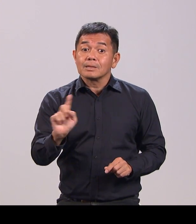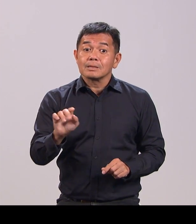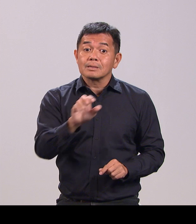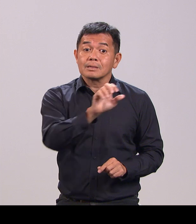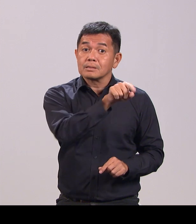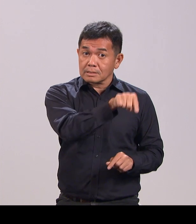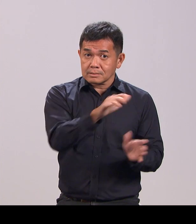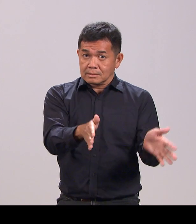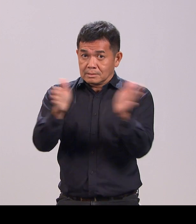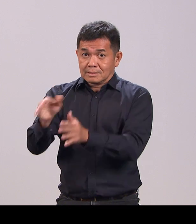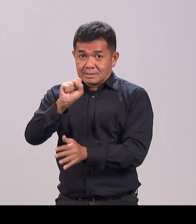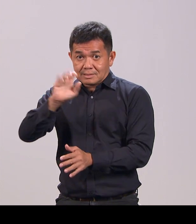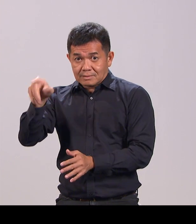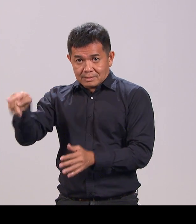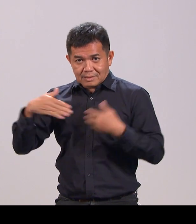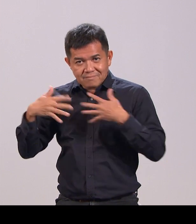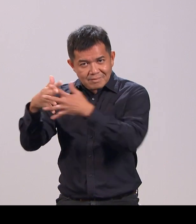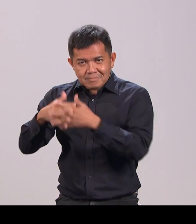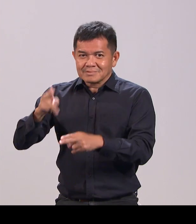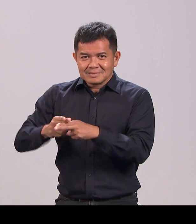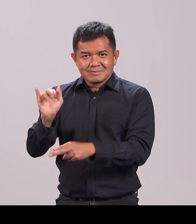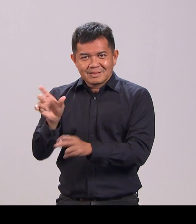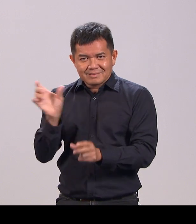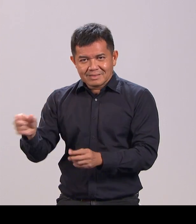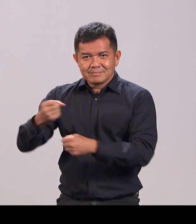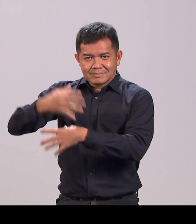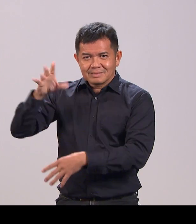To help our start-ups tap the United States (US) market and the Silicon Valley network.